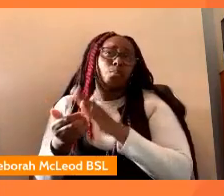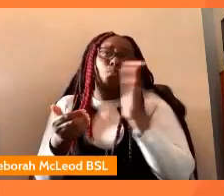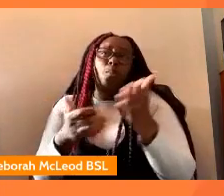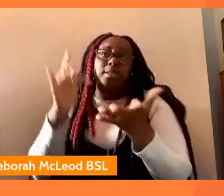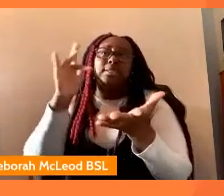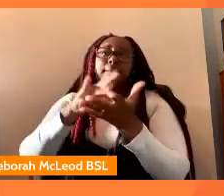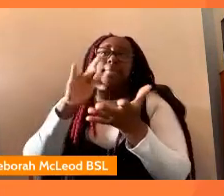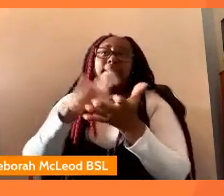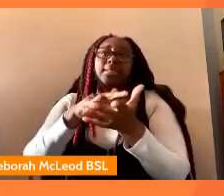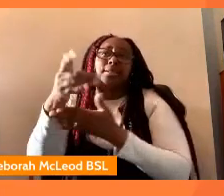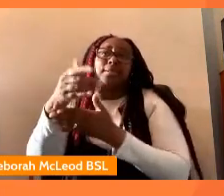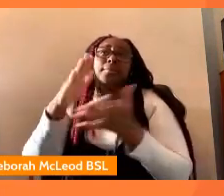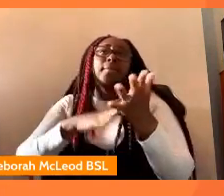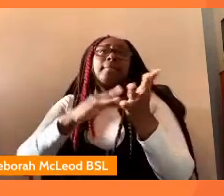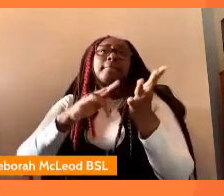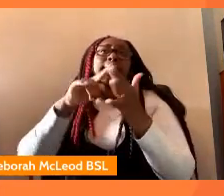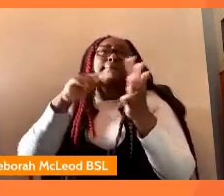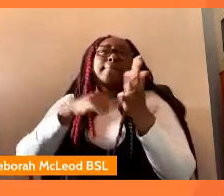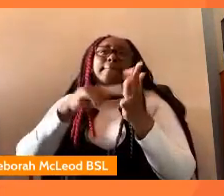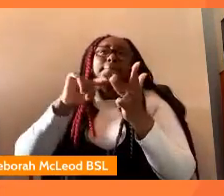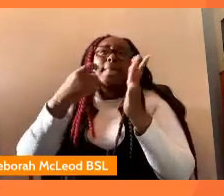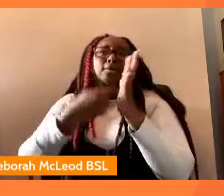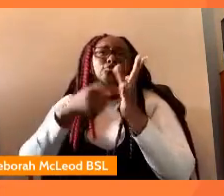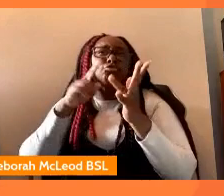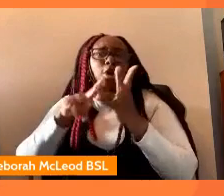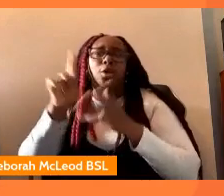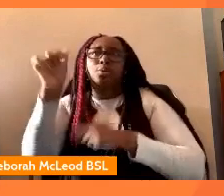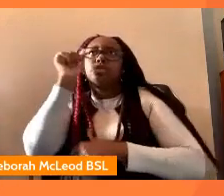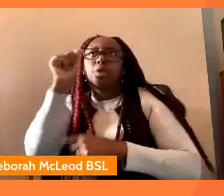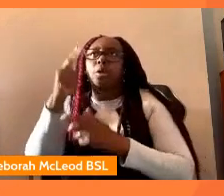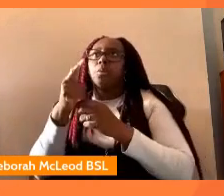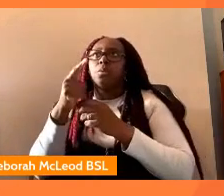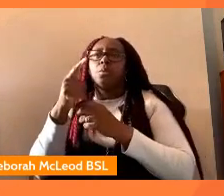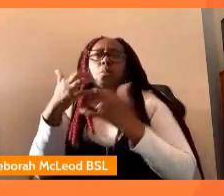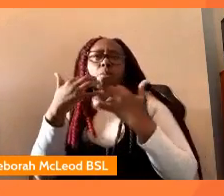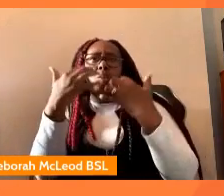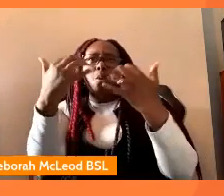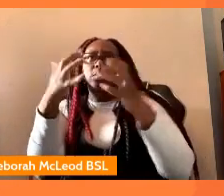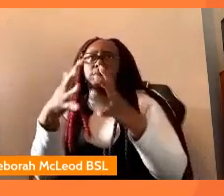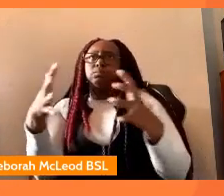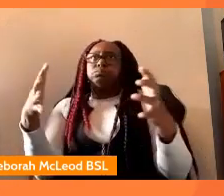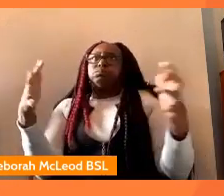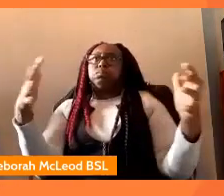experience and we knew we had to reach a huge number of audience members,